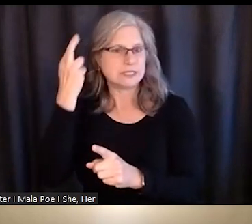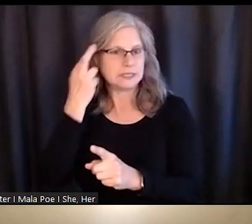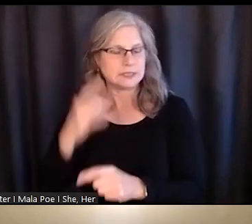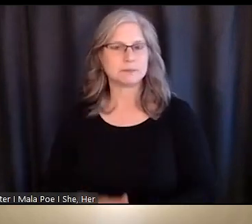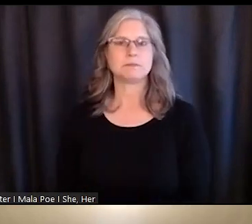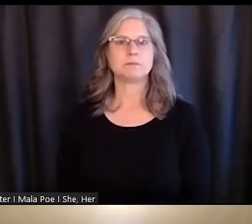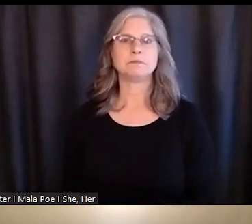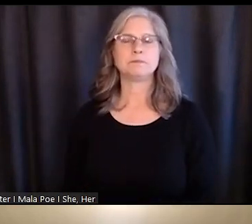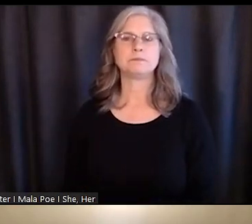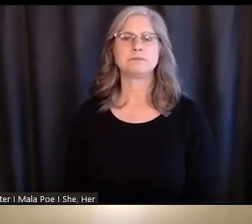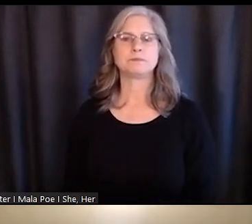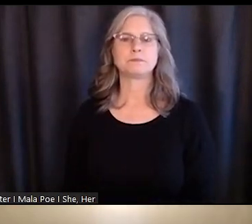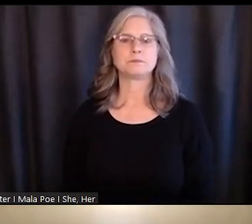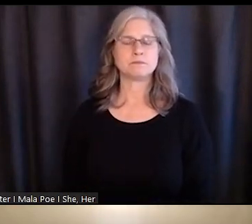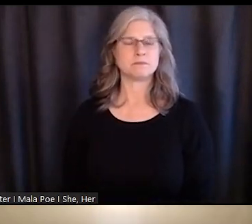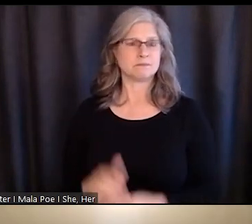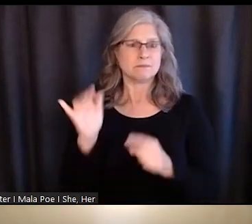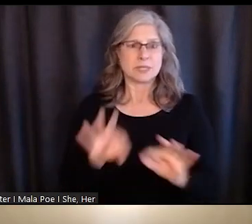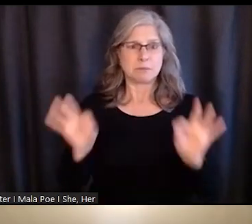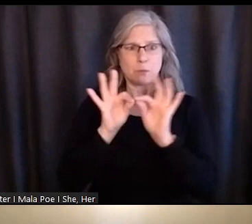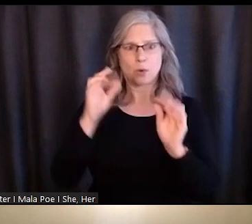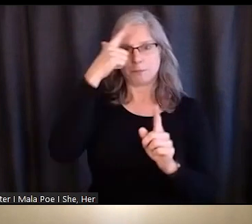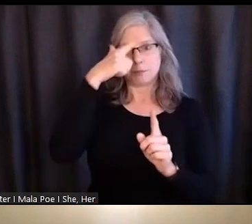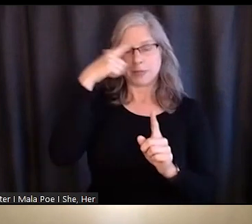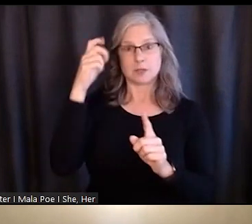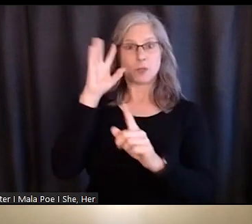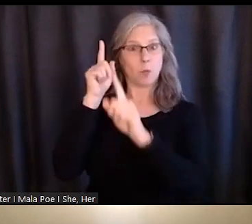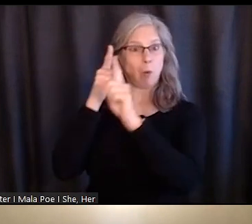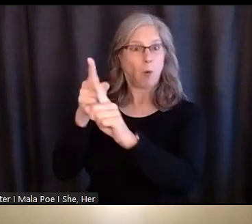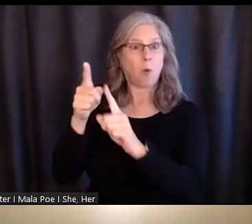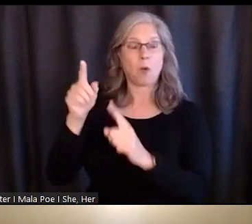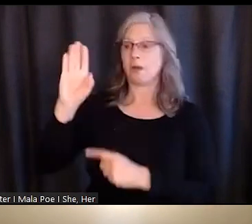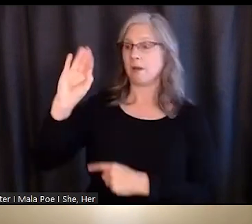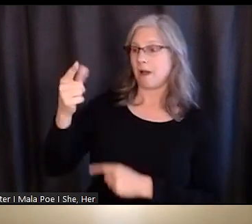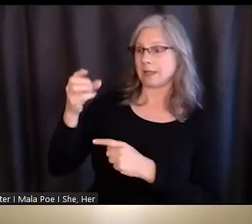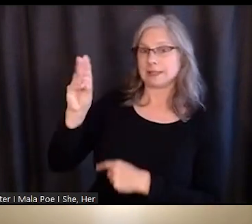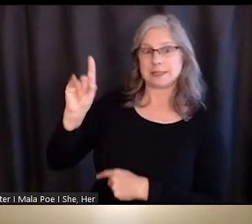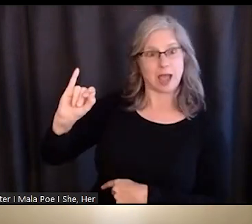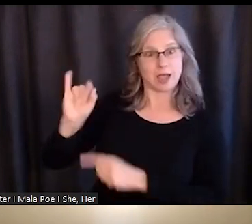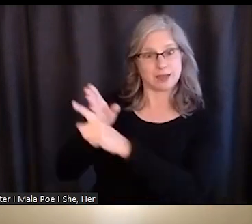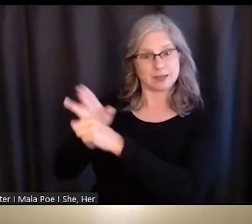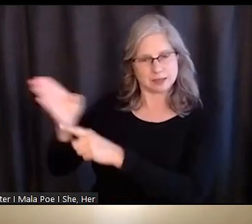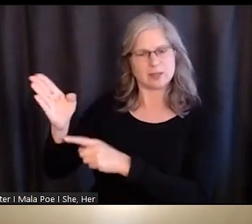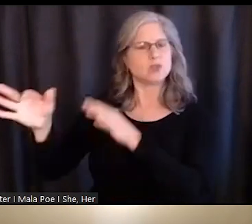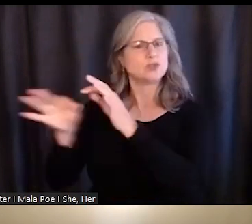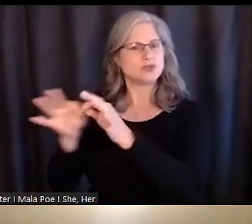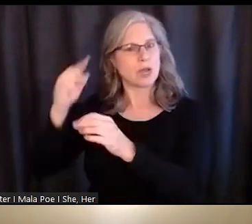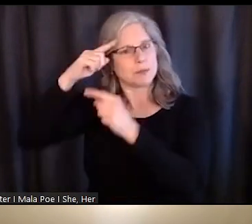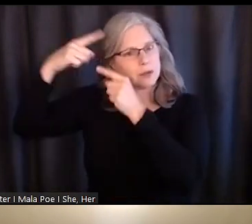And this is important because an important goal of the cognitive sciences is to describe cognitive processes at the individual level.